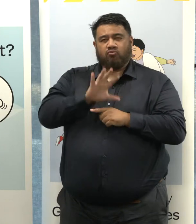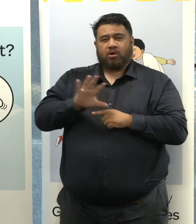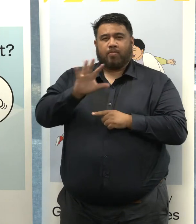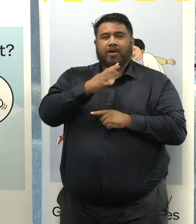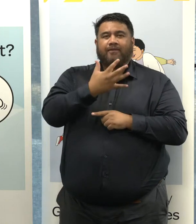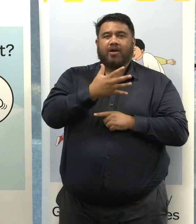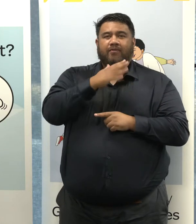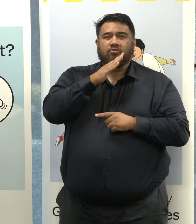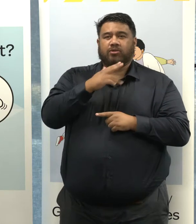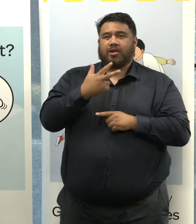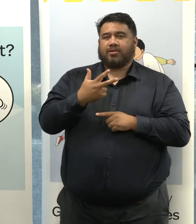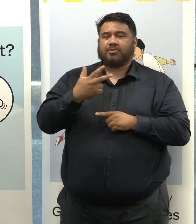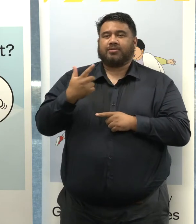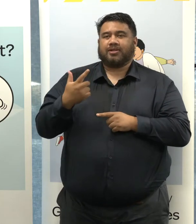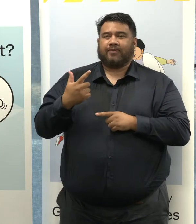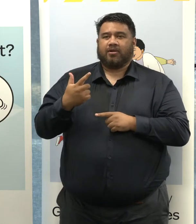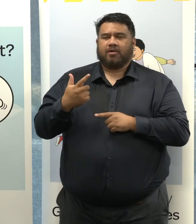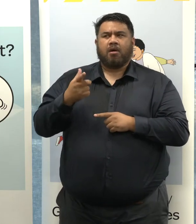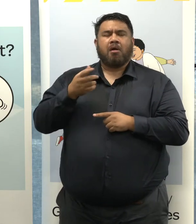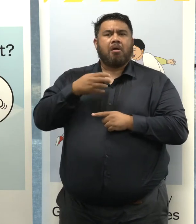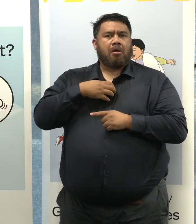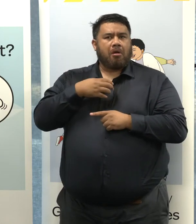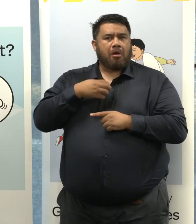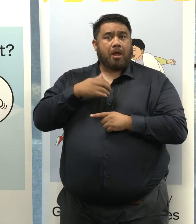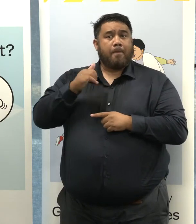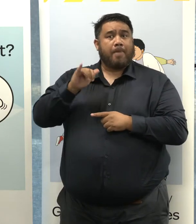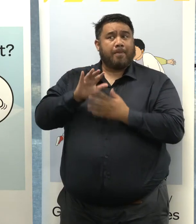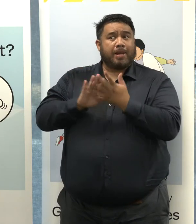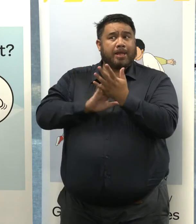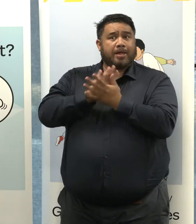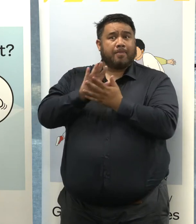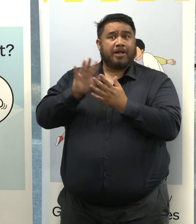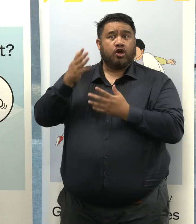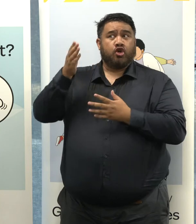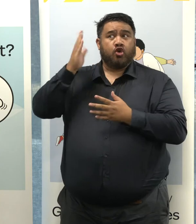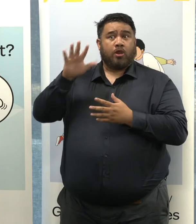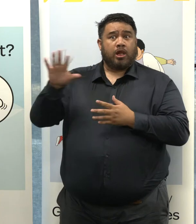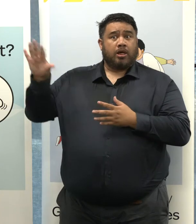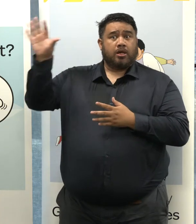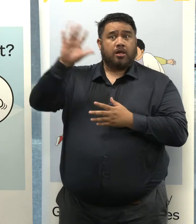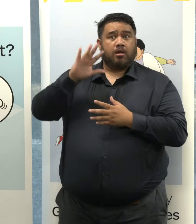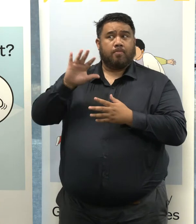Today in the northern region, we are seeing a similar number of hospitalisations as we have seen in the last couple of day.